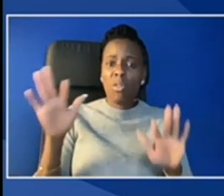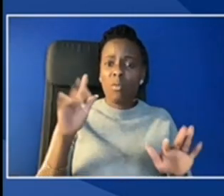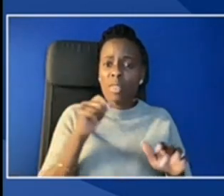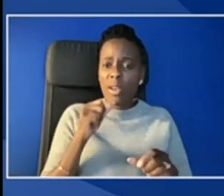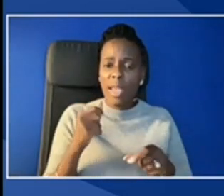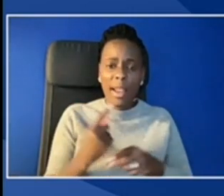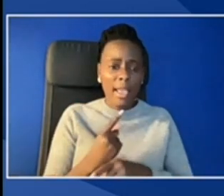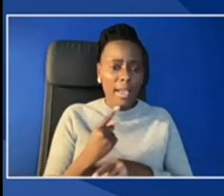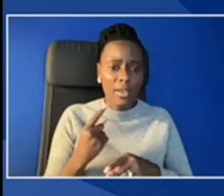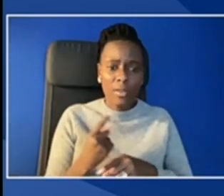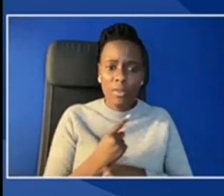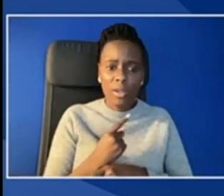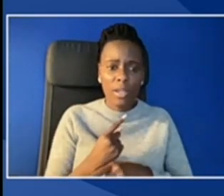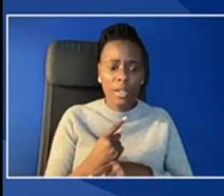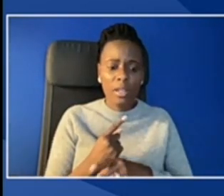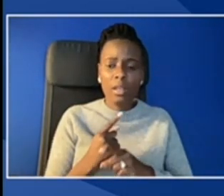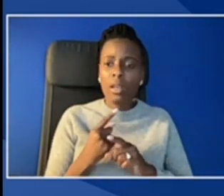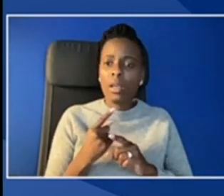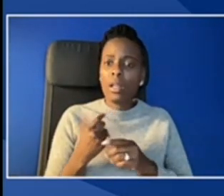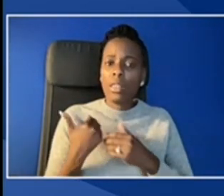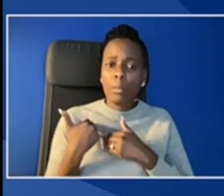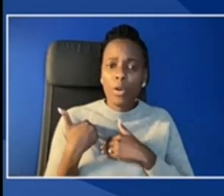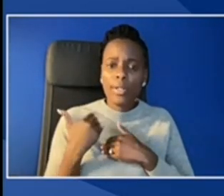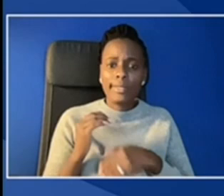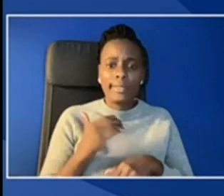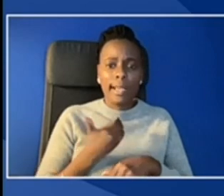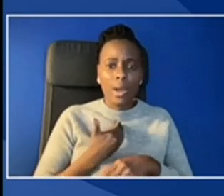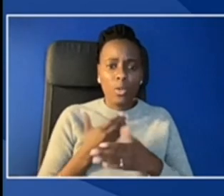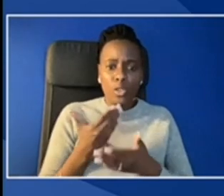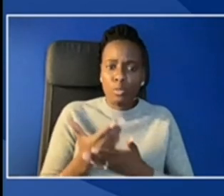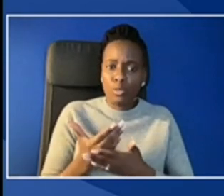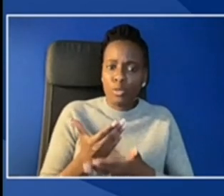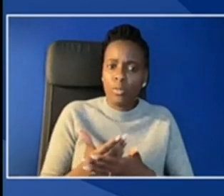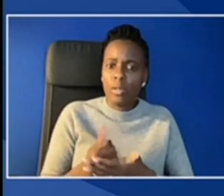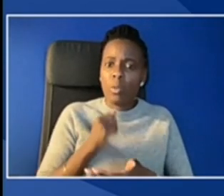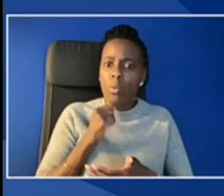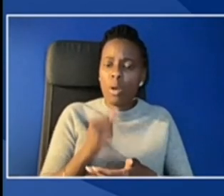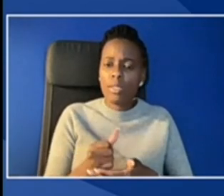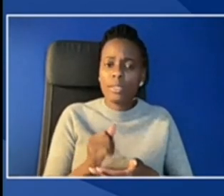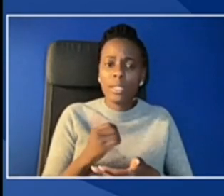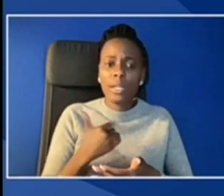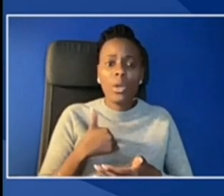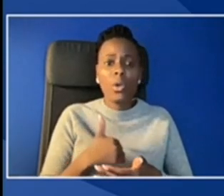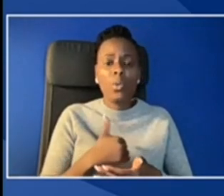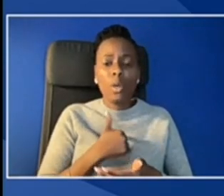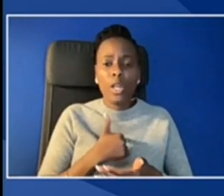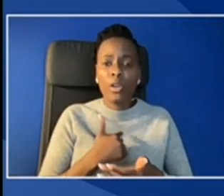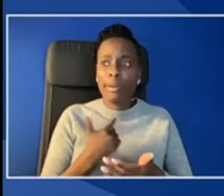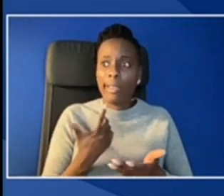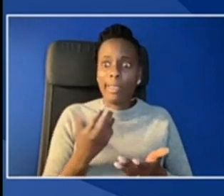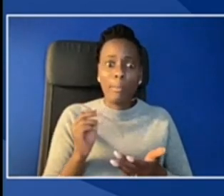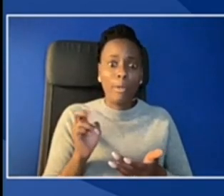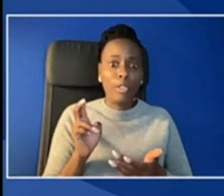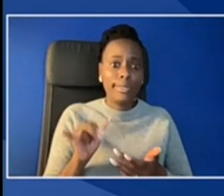it's on us to prove that these were not. We're basically at the mercy of MOHELA or someone doing a reconsideration request